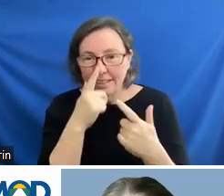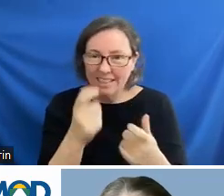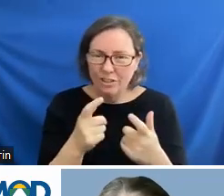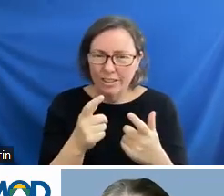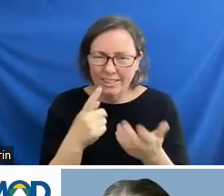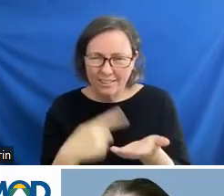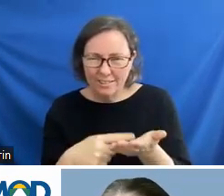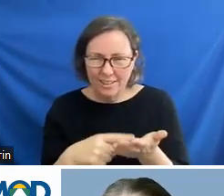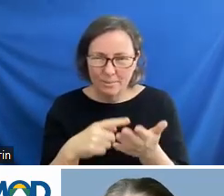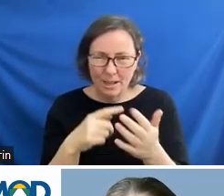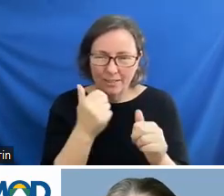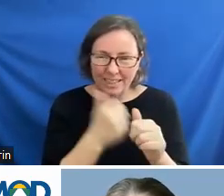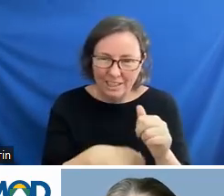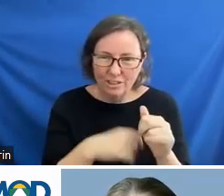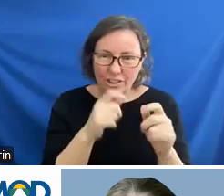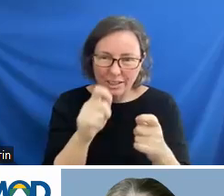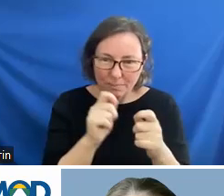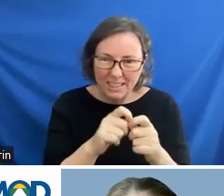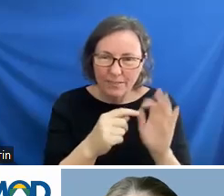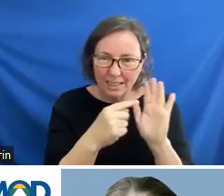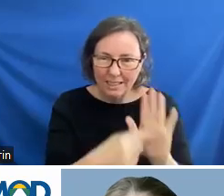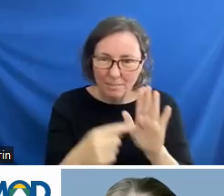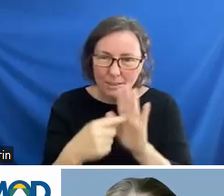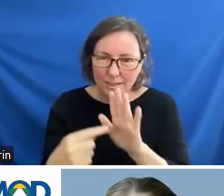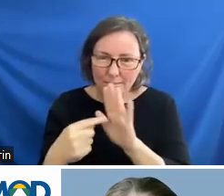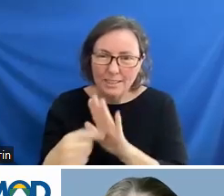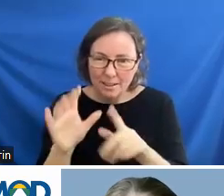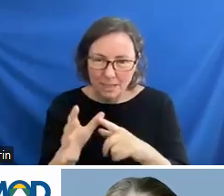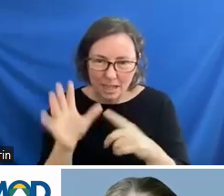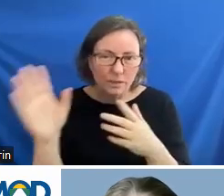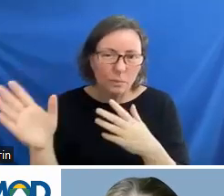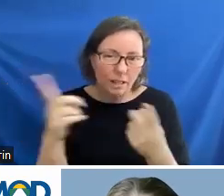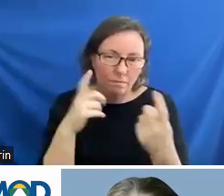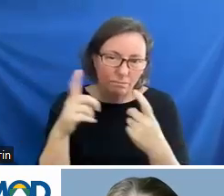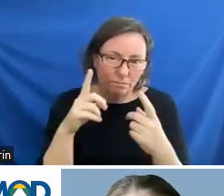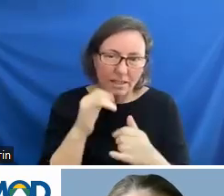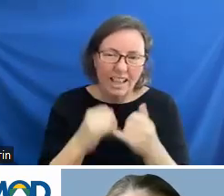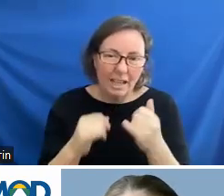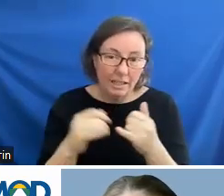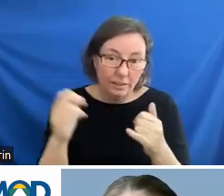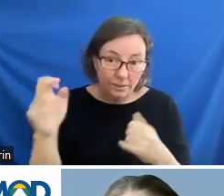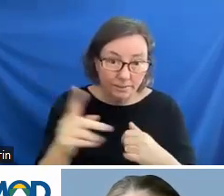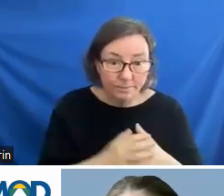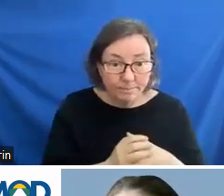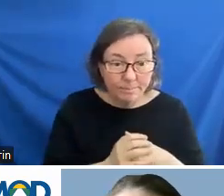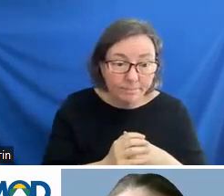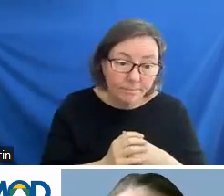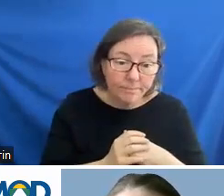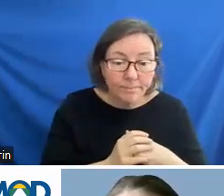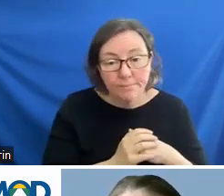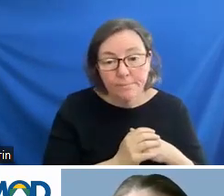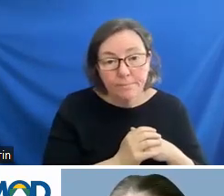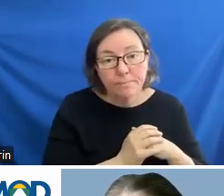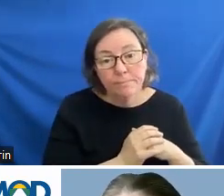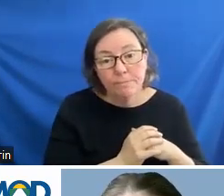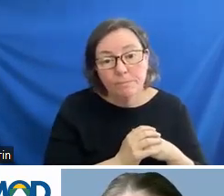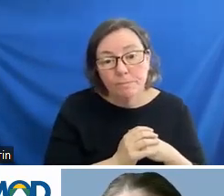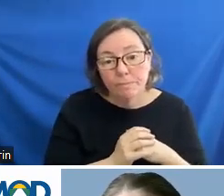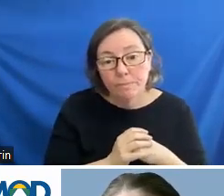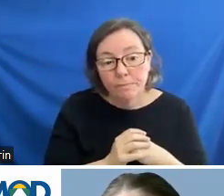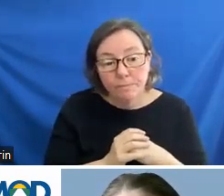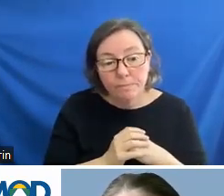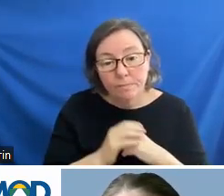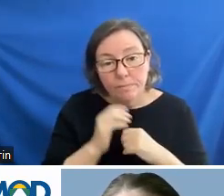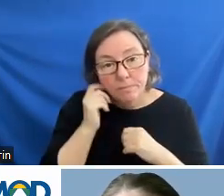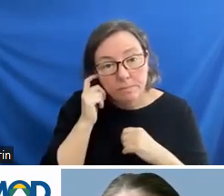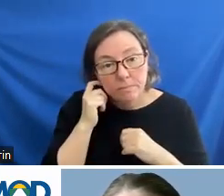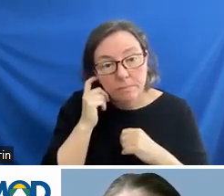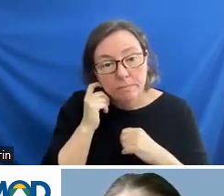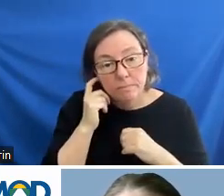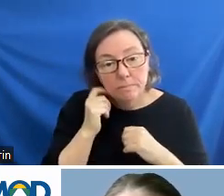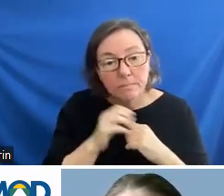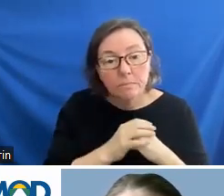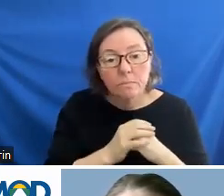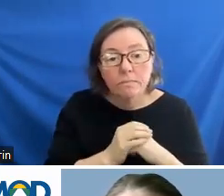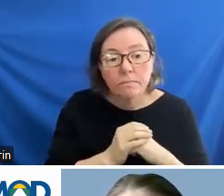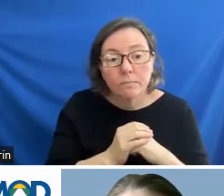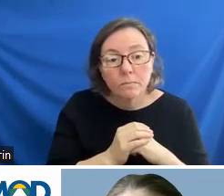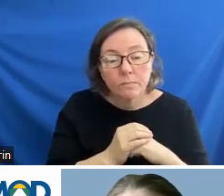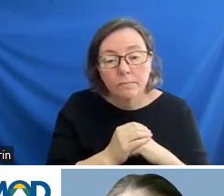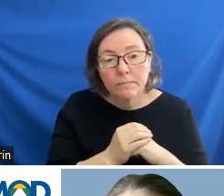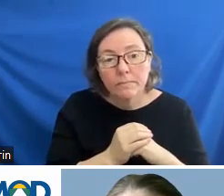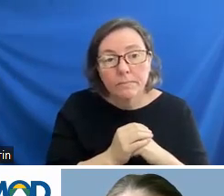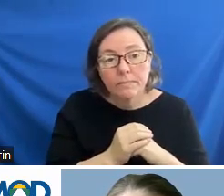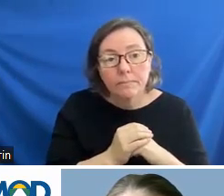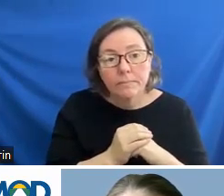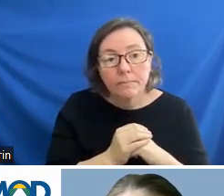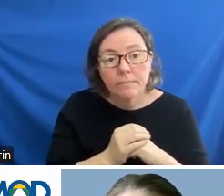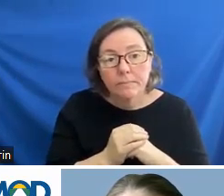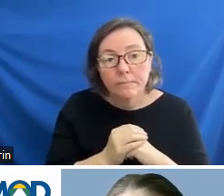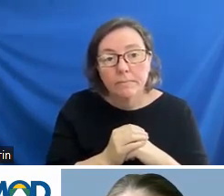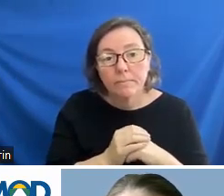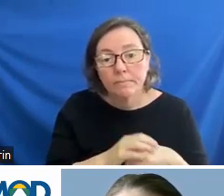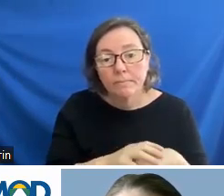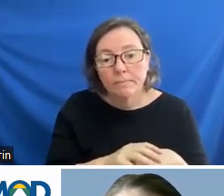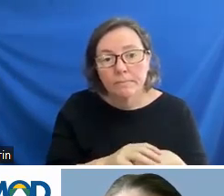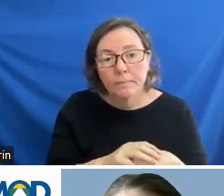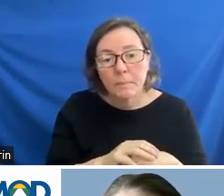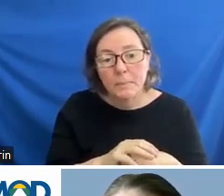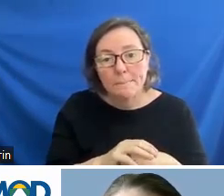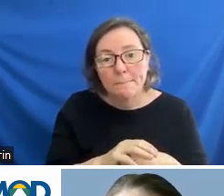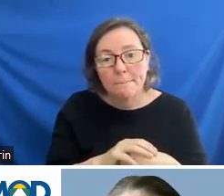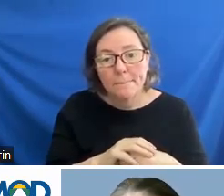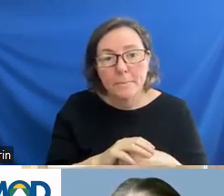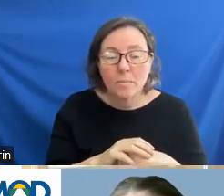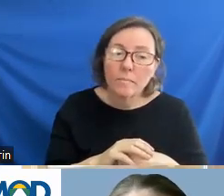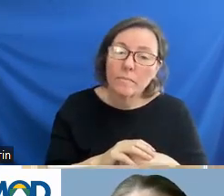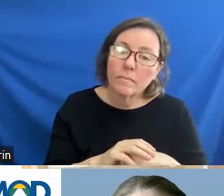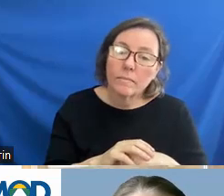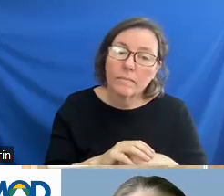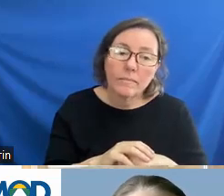about on a case-by-case basis. So I'm happy to field questions at the end. Okay.